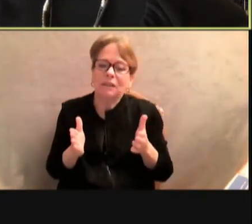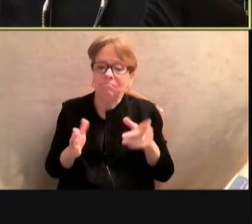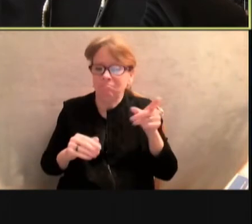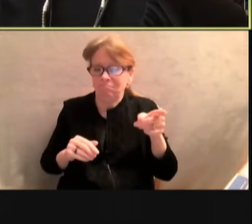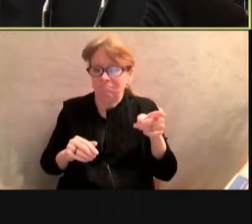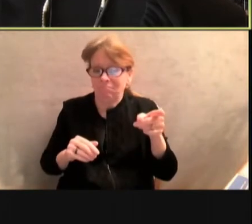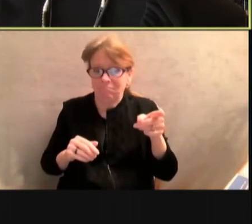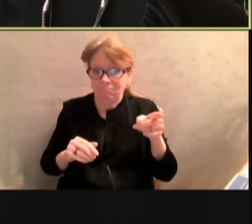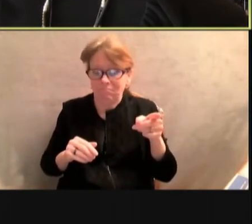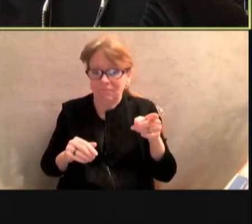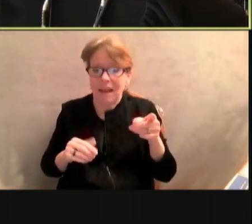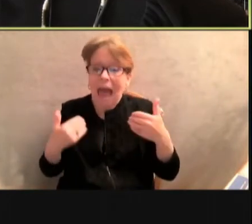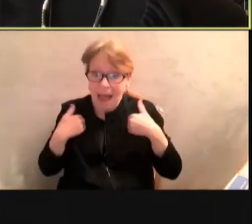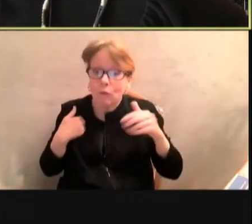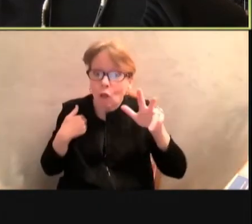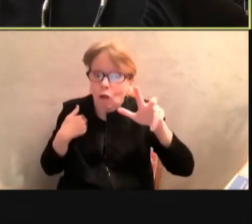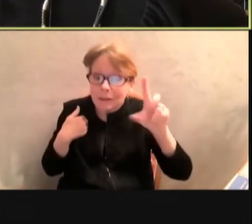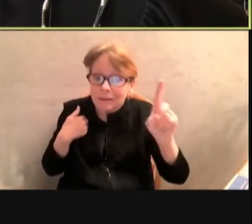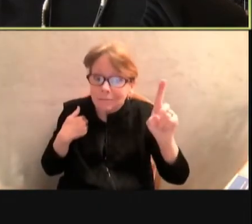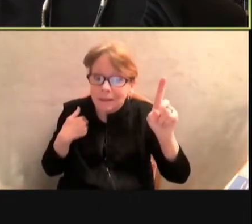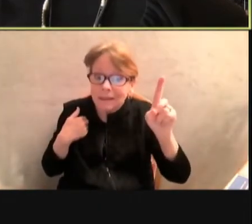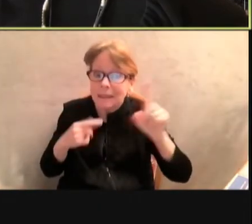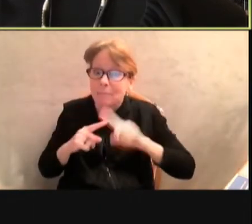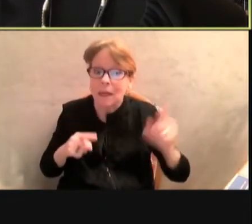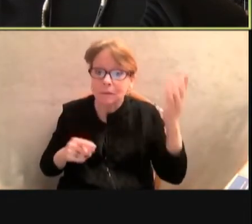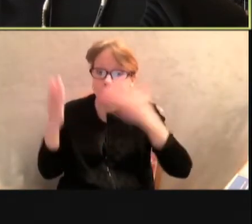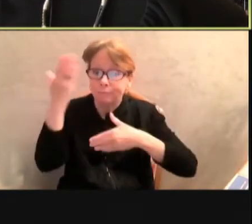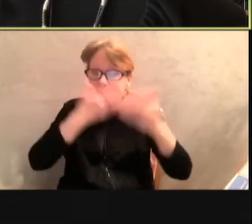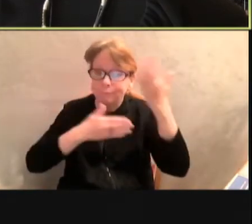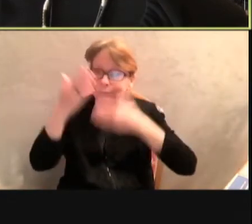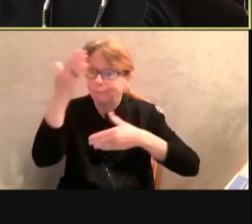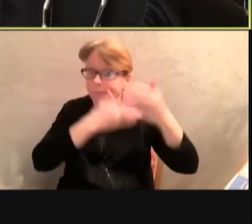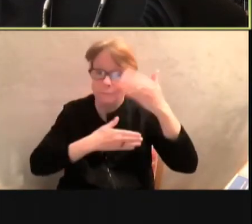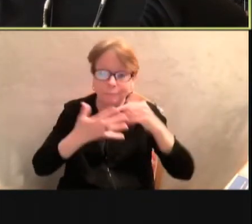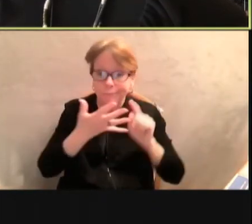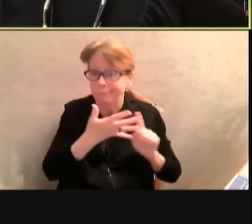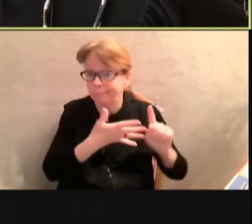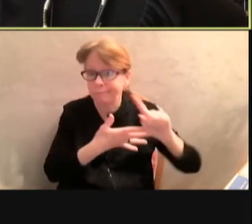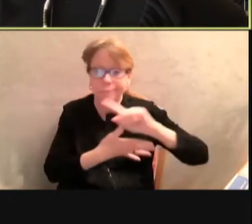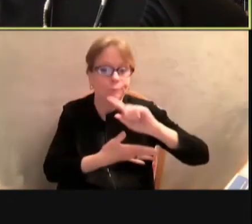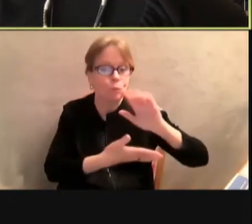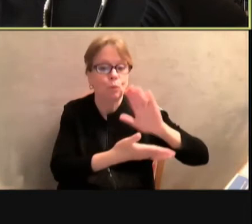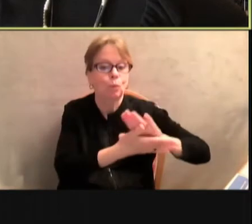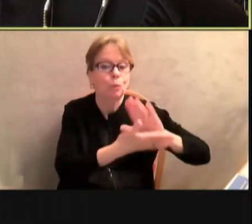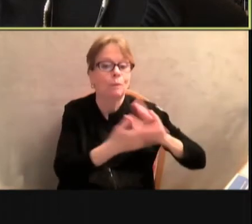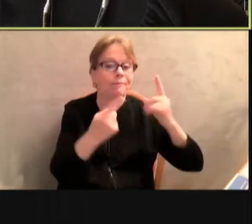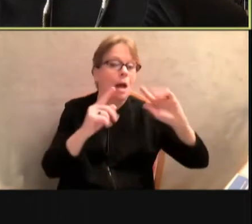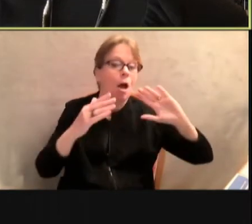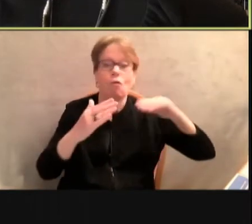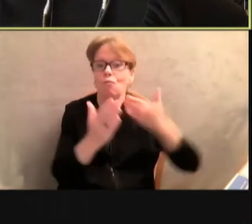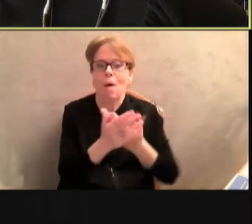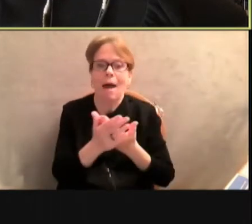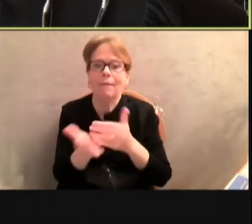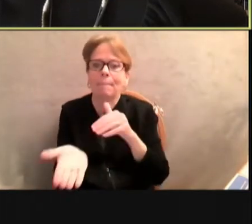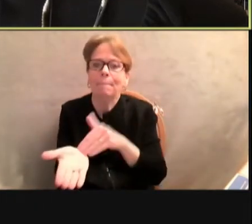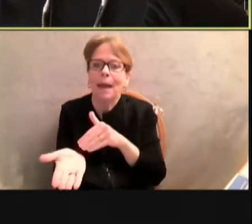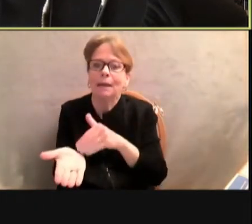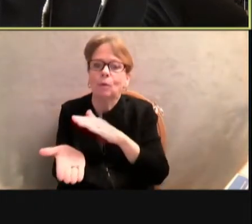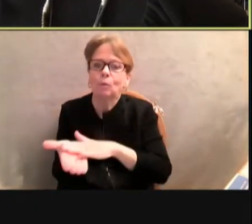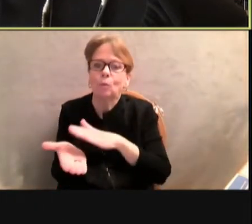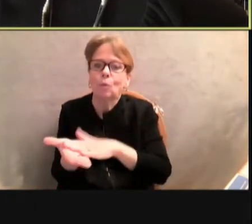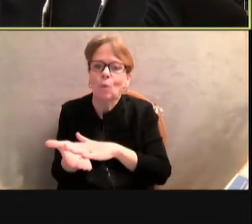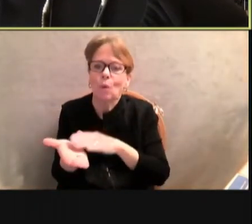medical school. Their academic records may show that either they had poor grades or if